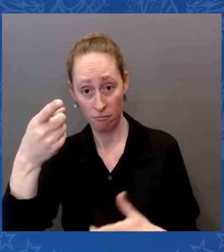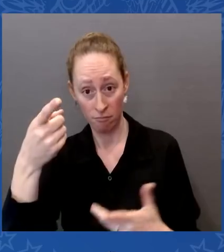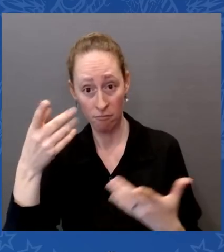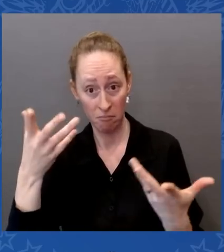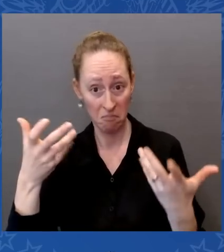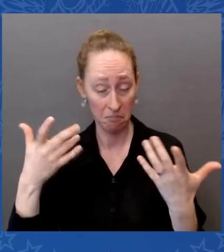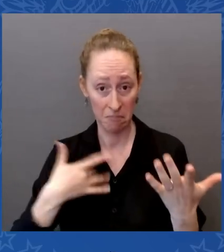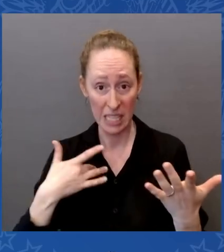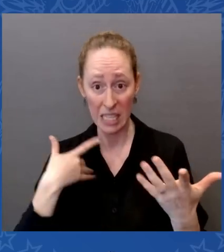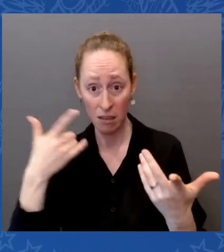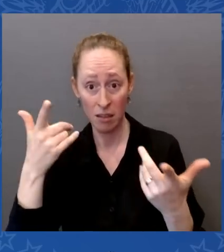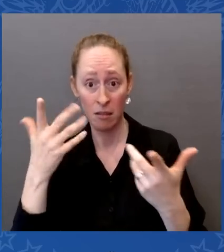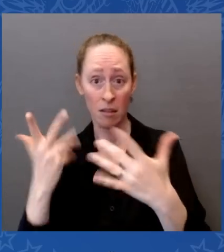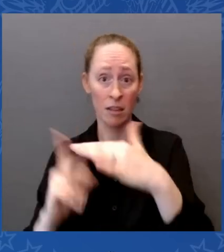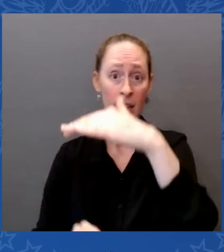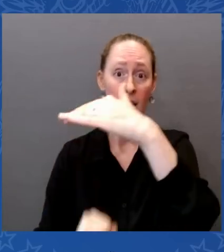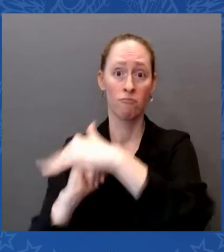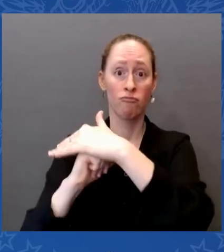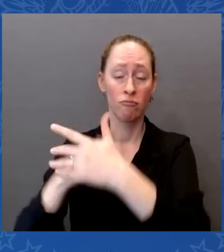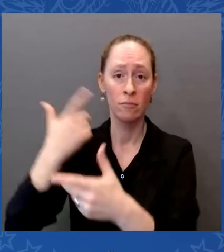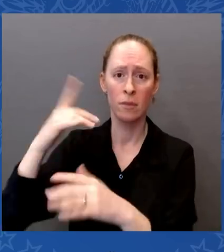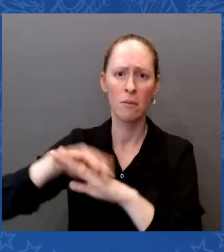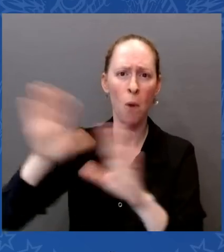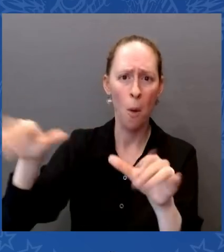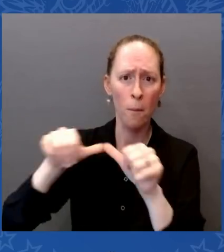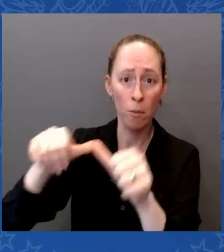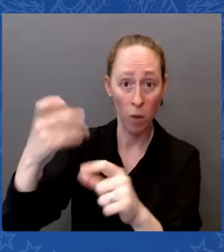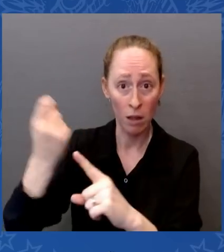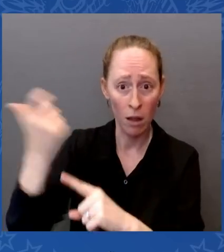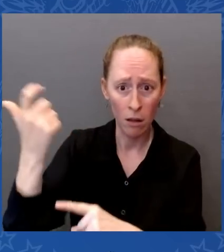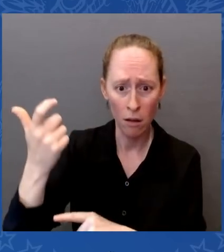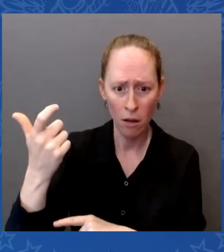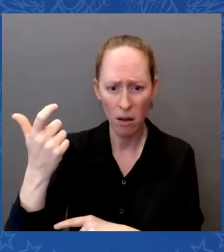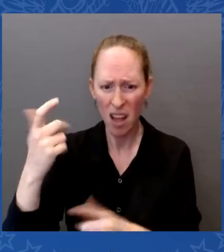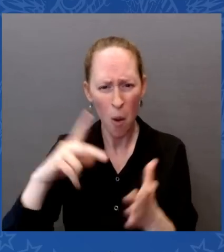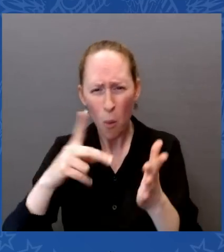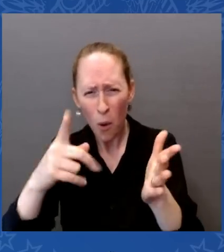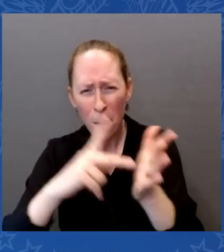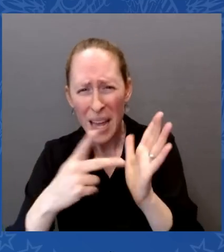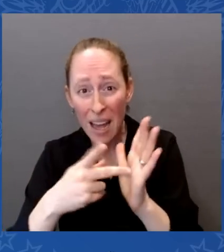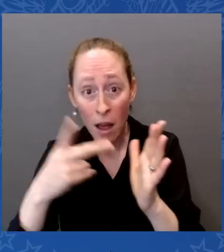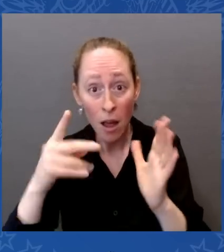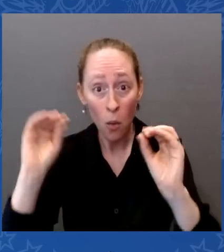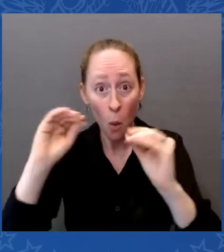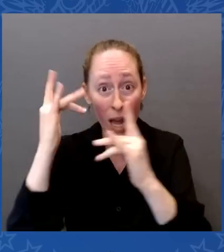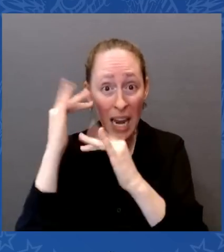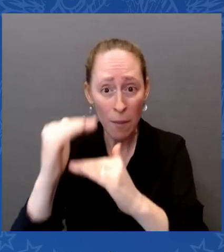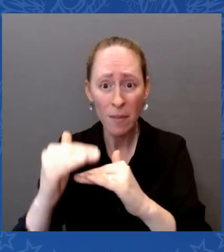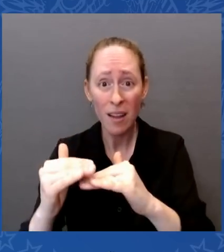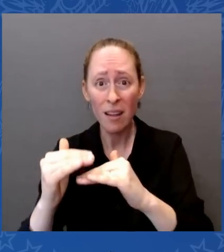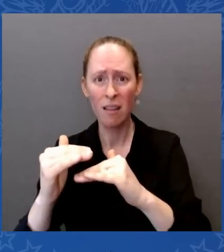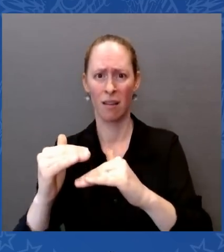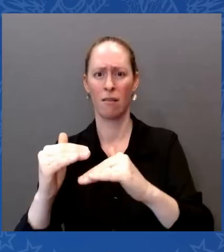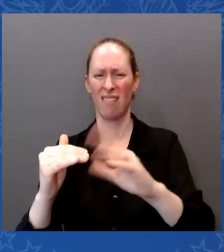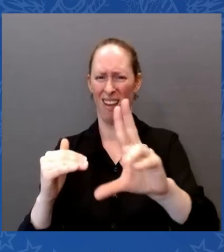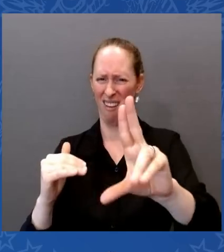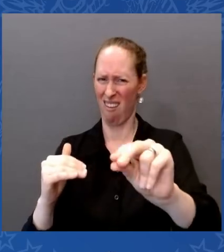The President: You mean, just say we don't have a debt limit? >> The Press: No debt limit. The President: No. >> The Press: Okay. The President: That would be irresponsible. The Press: On Ukraine, sir. We -- we have the -- you have the -- >> The Press: